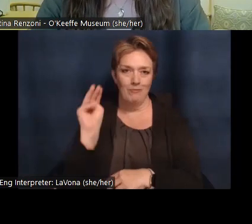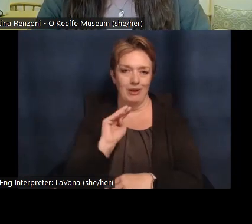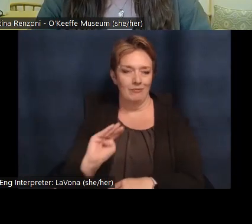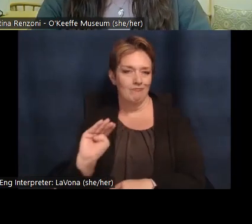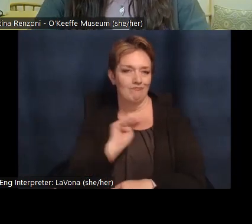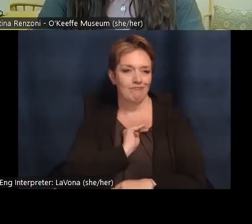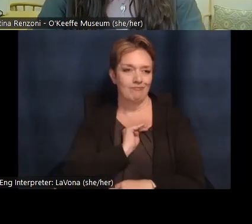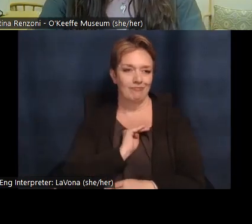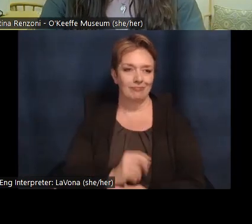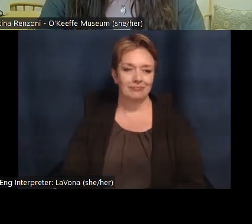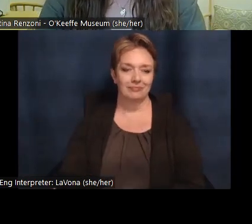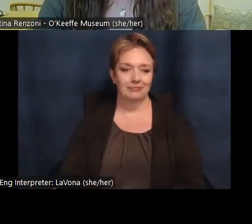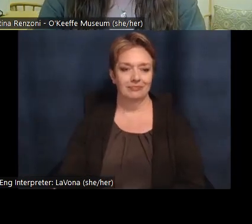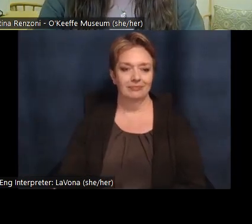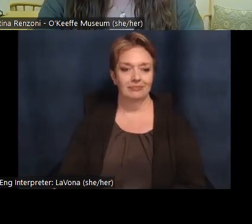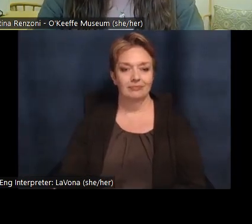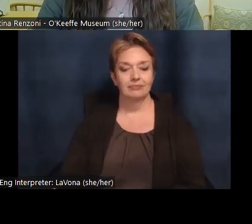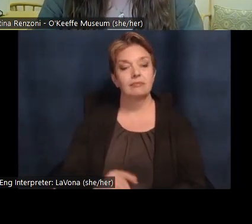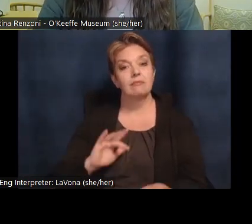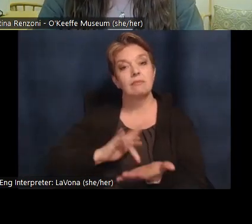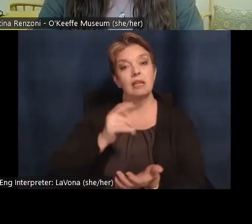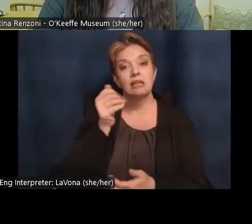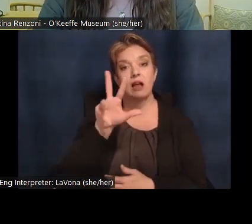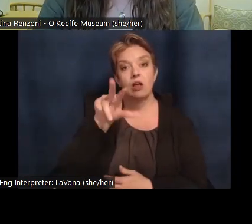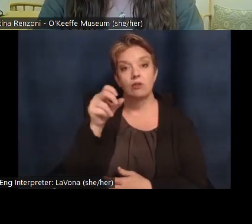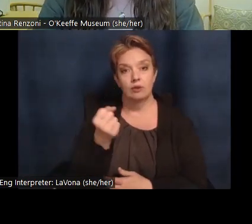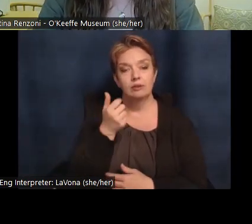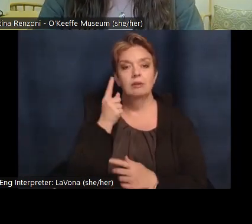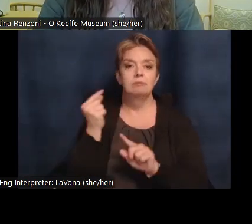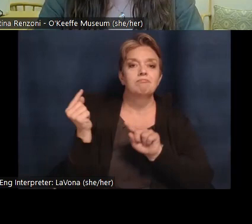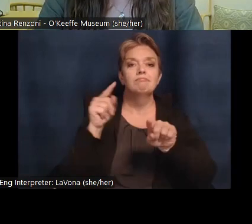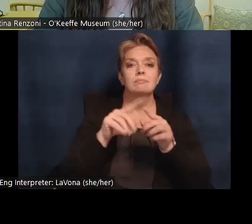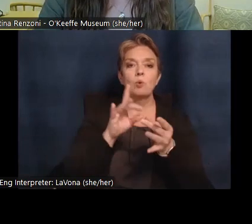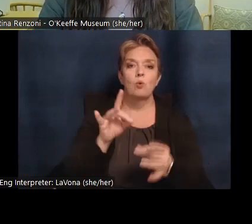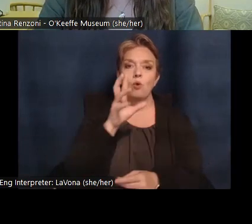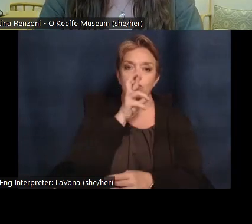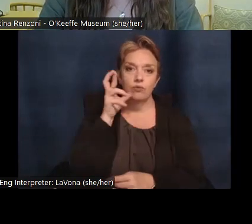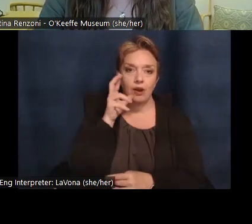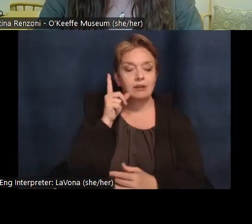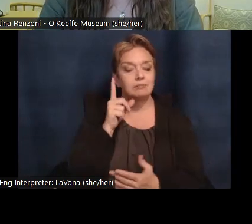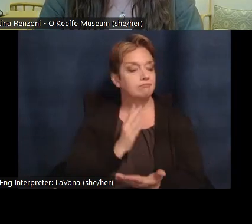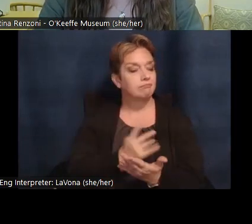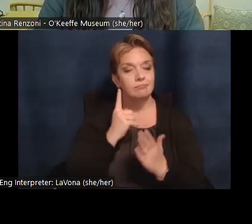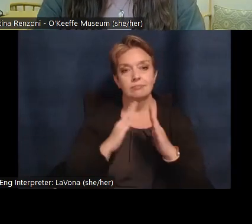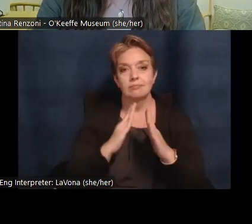So in the mid-1930s, O’Keeffe was on her way to Ghost Ranch when she stopped in the village of Abiquiú.